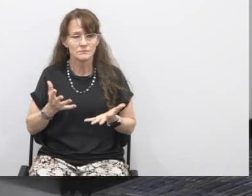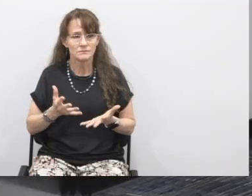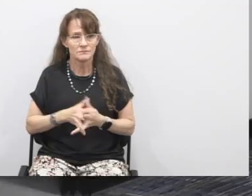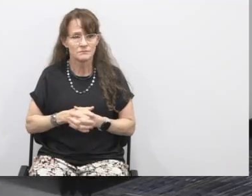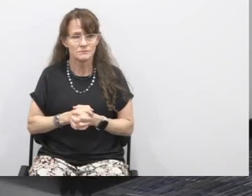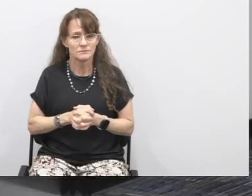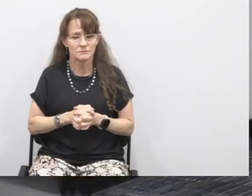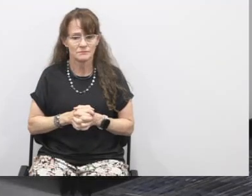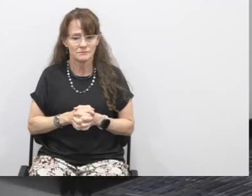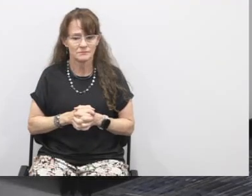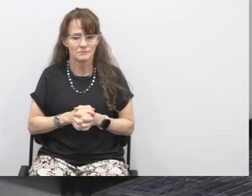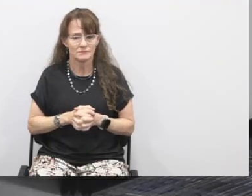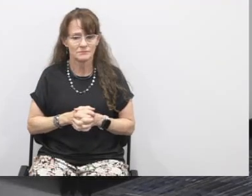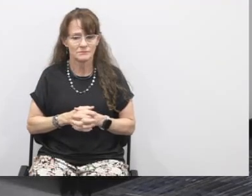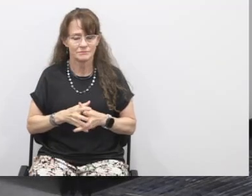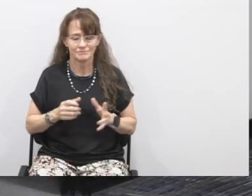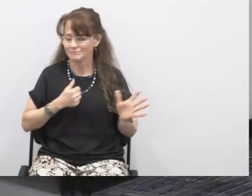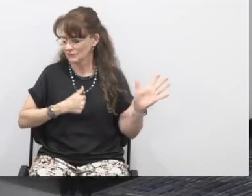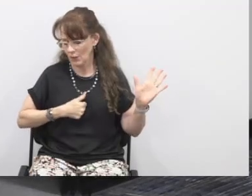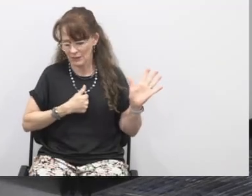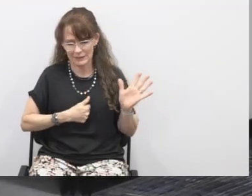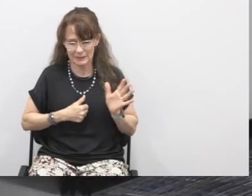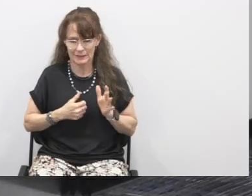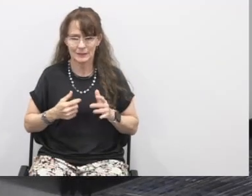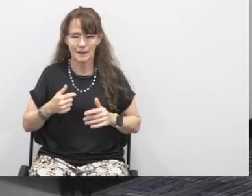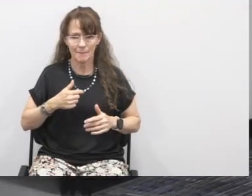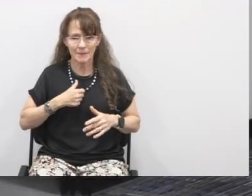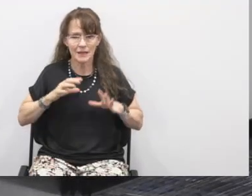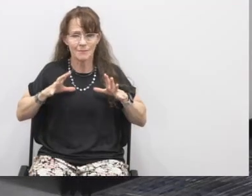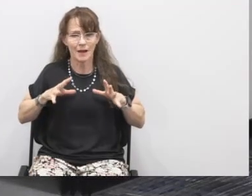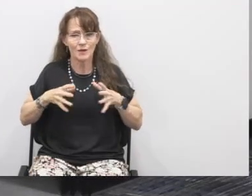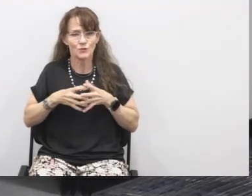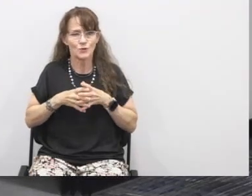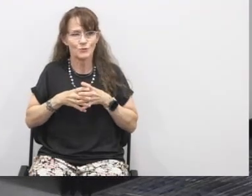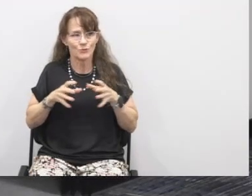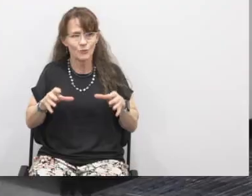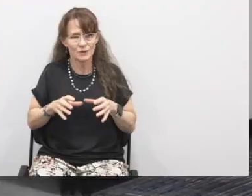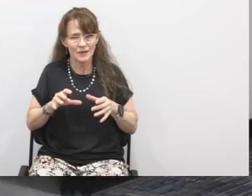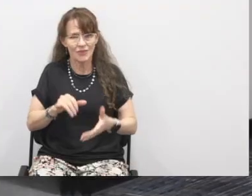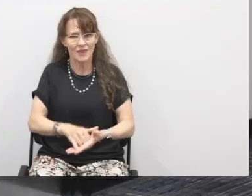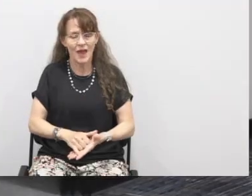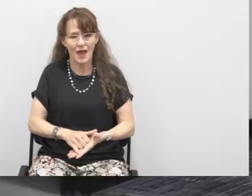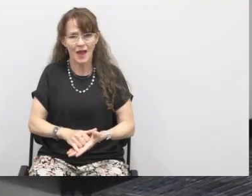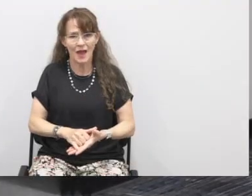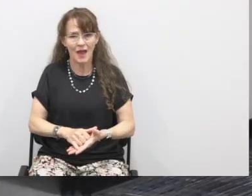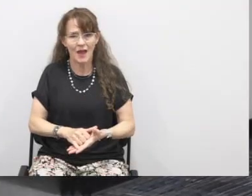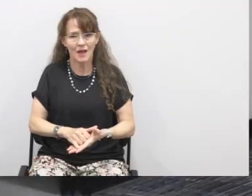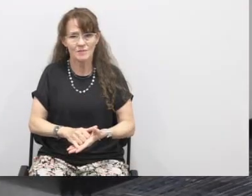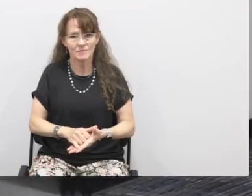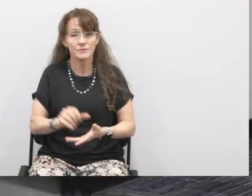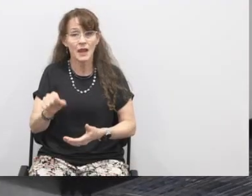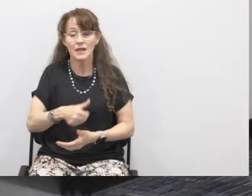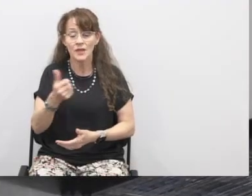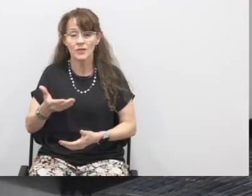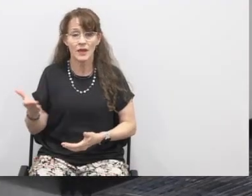I'm sorry, me and my group did that. And also another thing, one of our Vietnamese students as well,